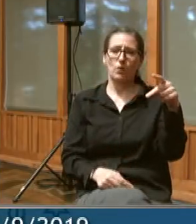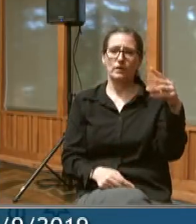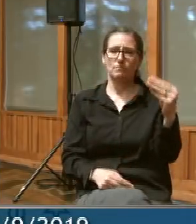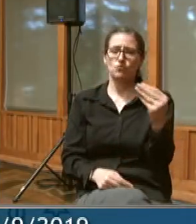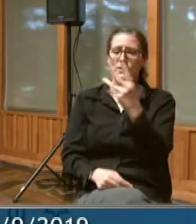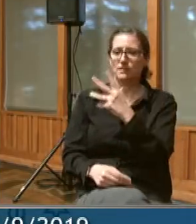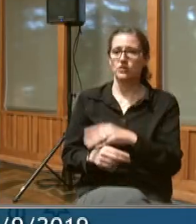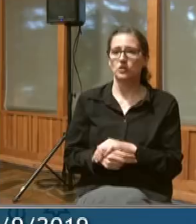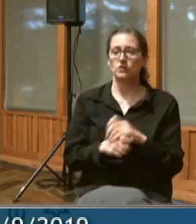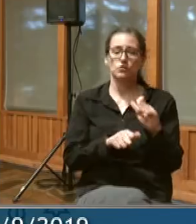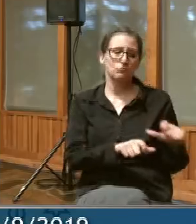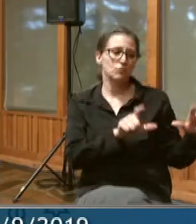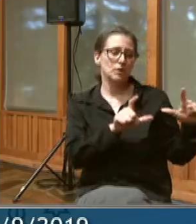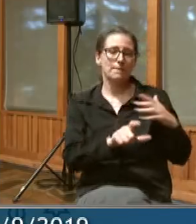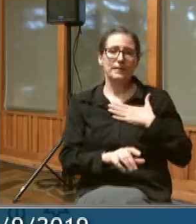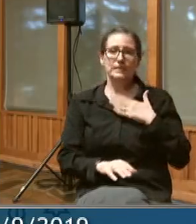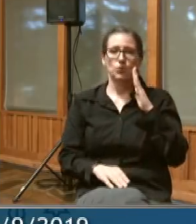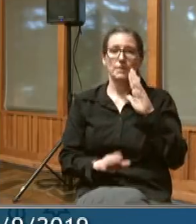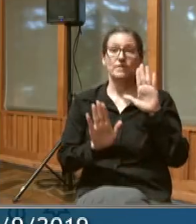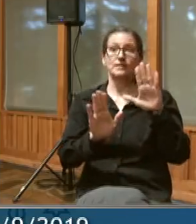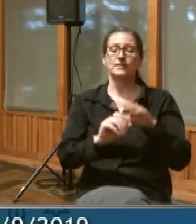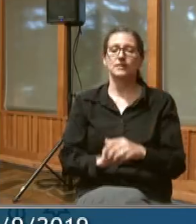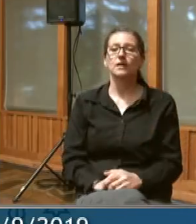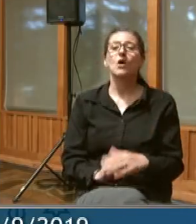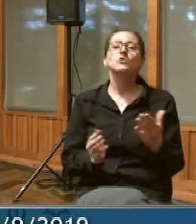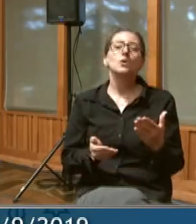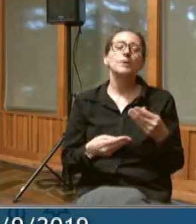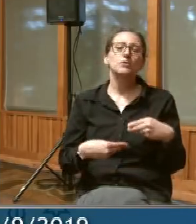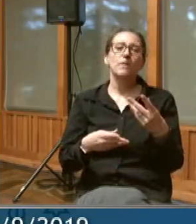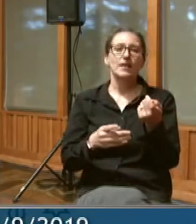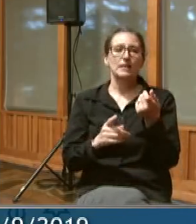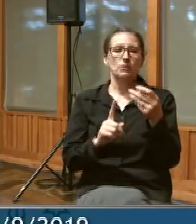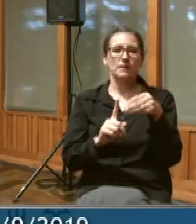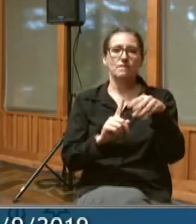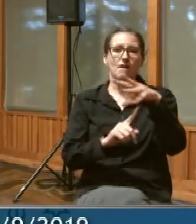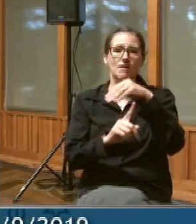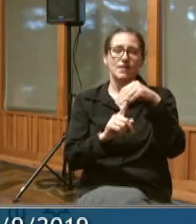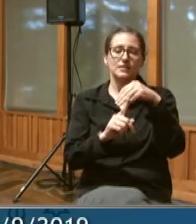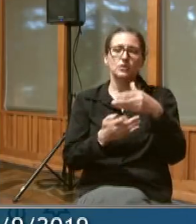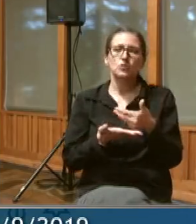UP AND GIVE SOME BACKGROUND. >> THANK YOU FOR COMING. I HAVE A VERY BRIEF POWER POINT PRESENTATION IF YOU COULD PULL